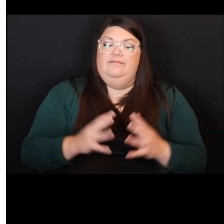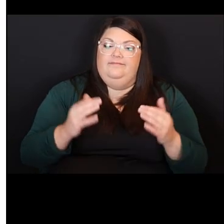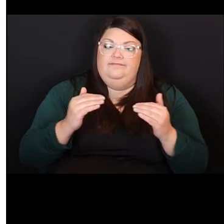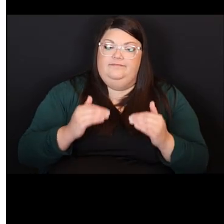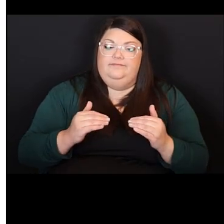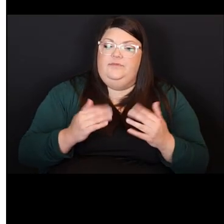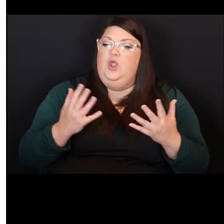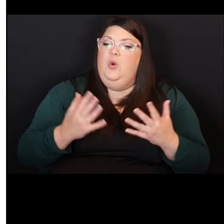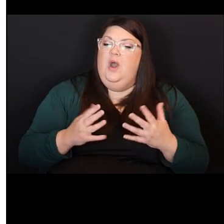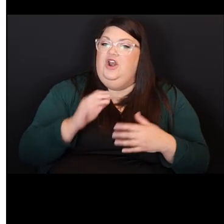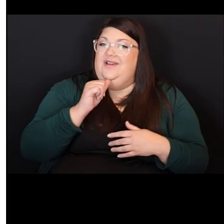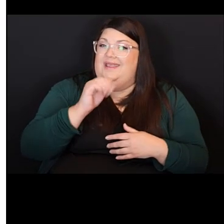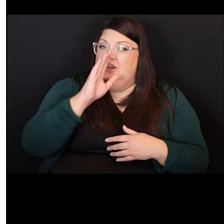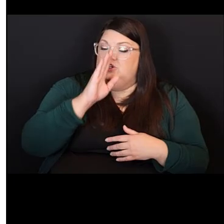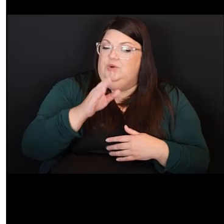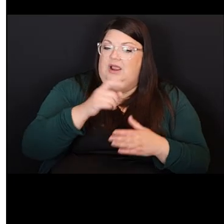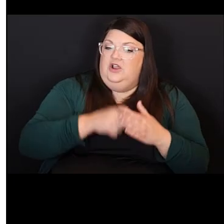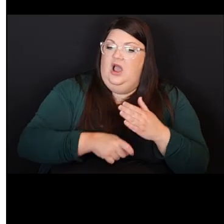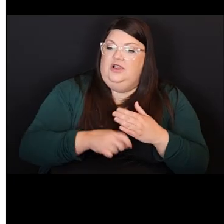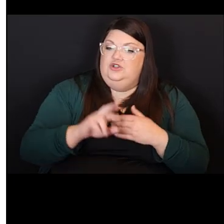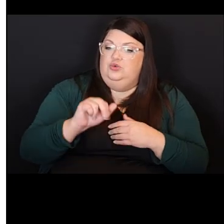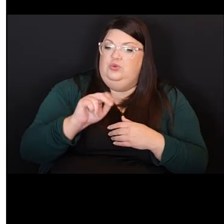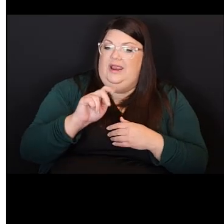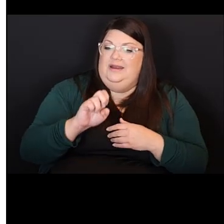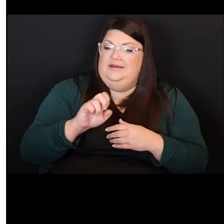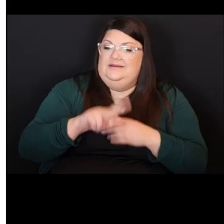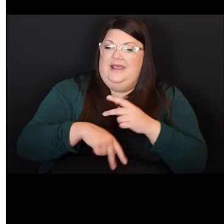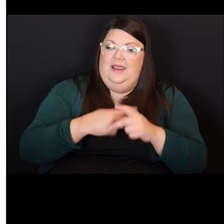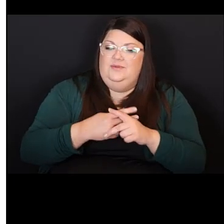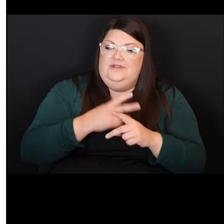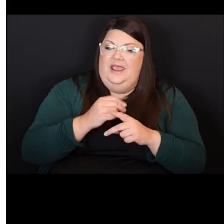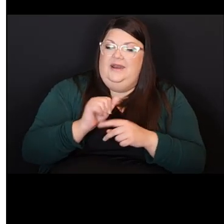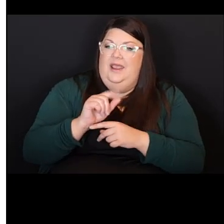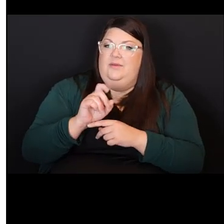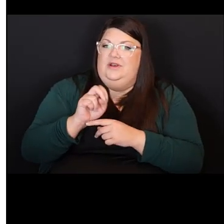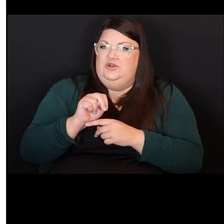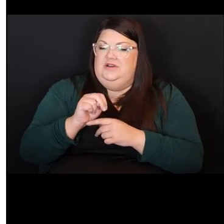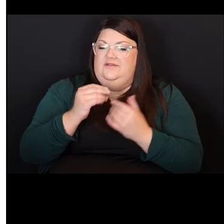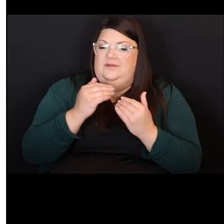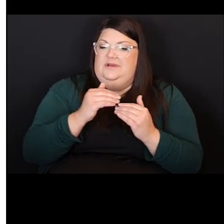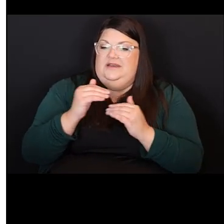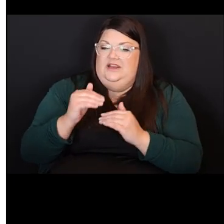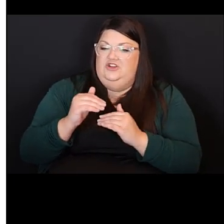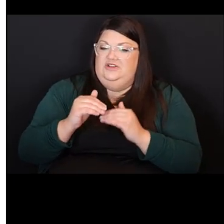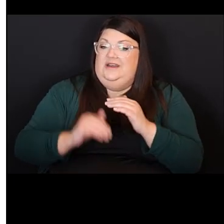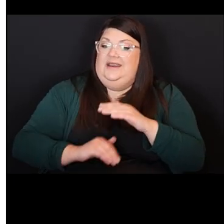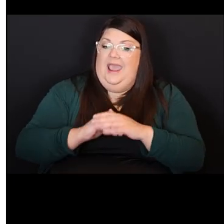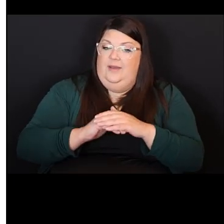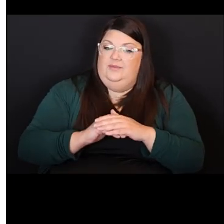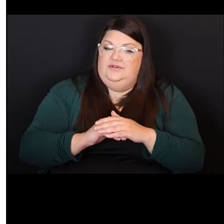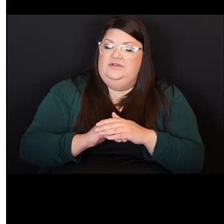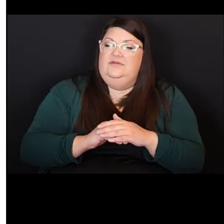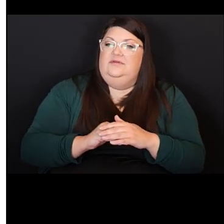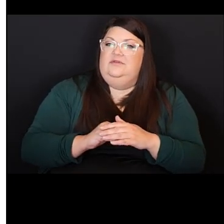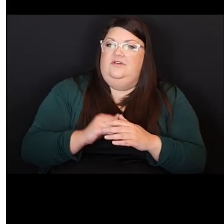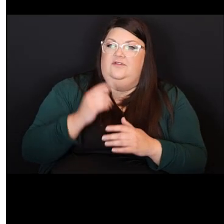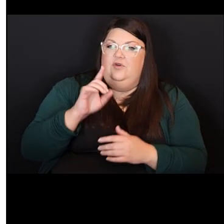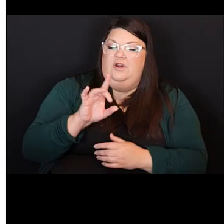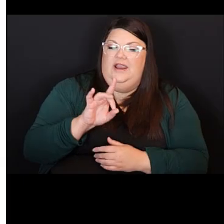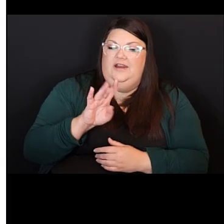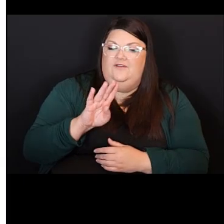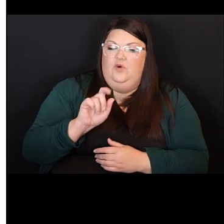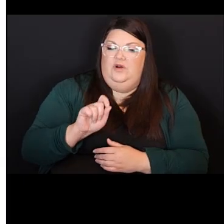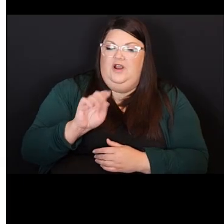Slide 10, What are the Indirect Cost Rate Type(s) and Administrative Limitation(s) (Cap(s)) for